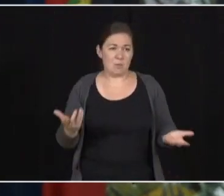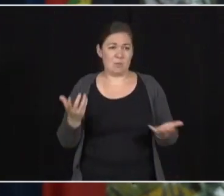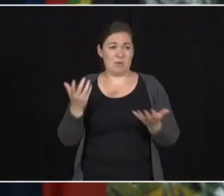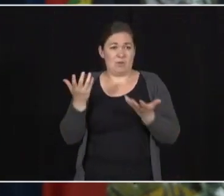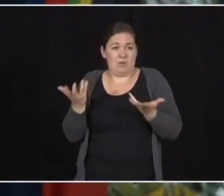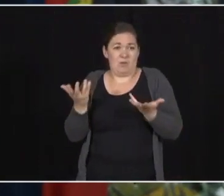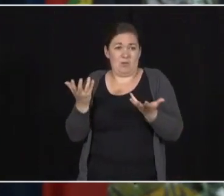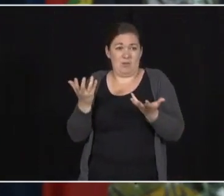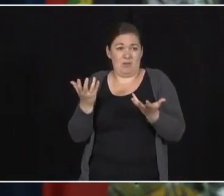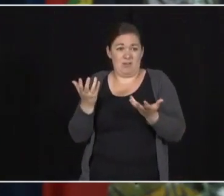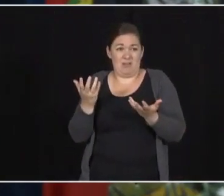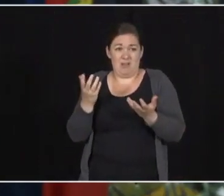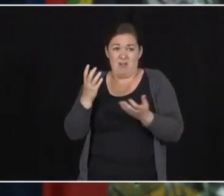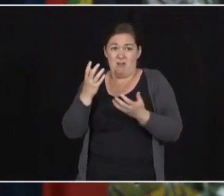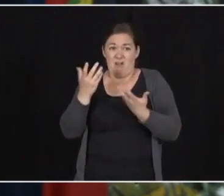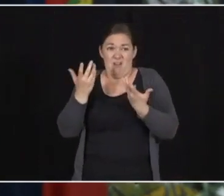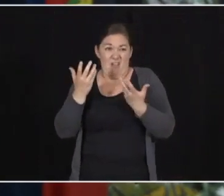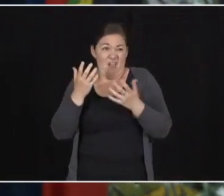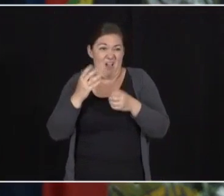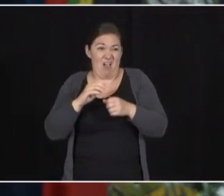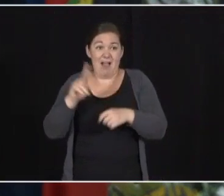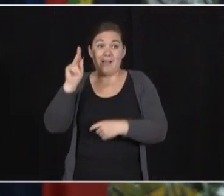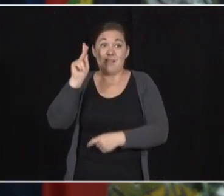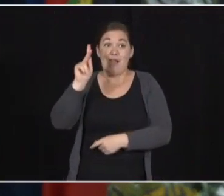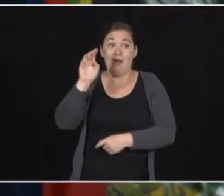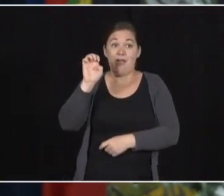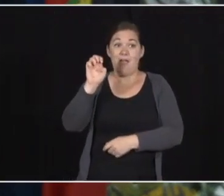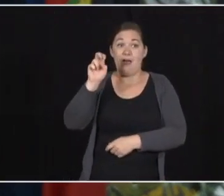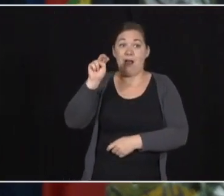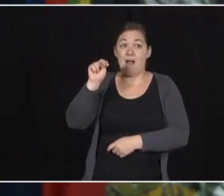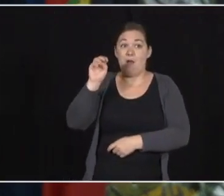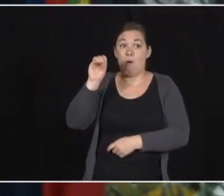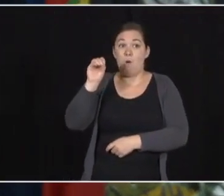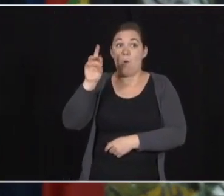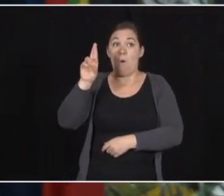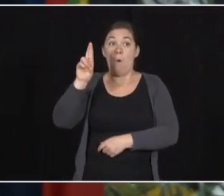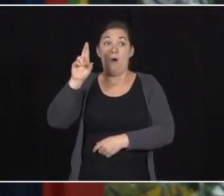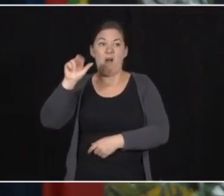People can go across to Manitoba where the economy is open. It doesn't really seem to make much sense to treat them the same